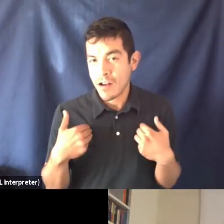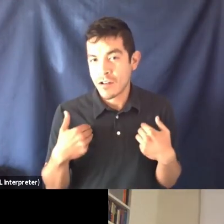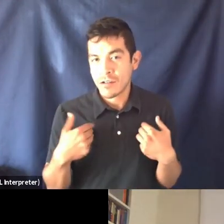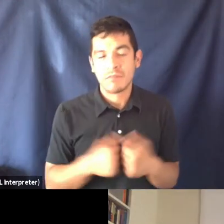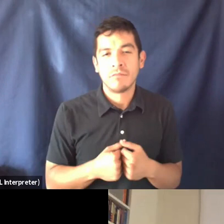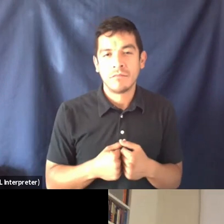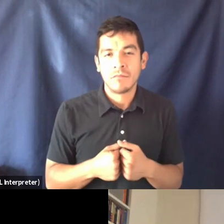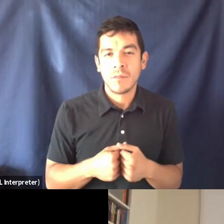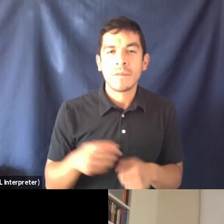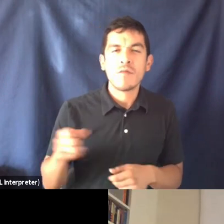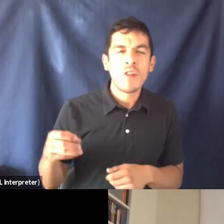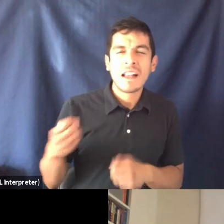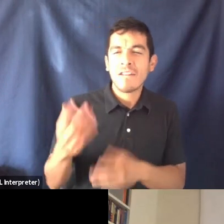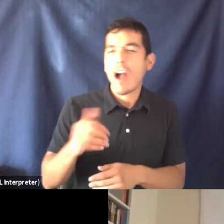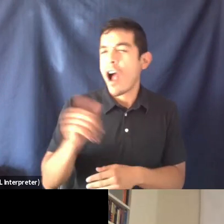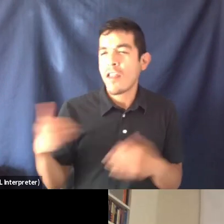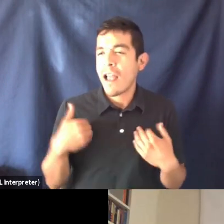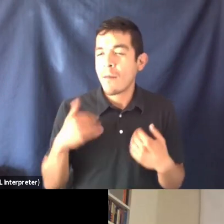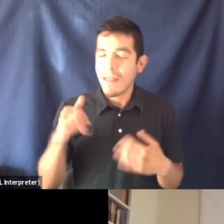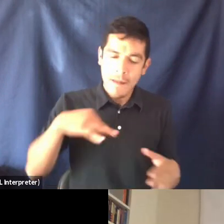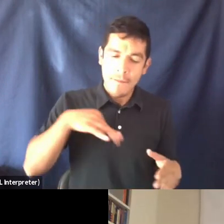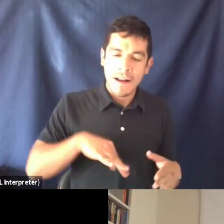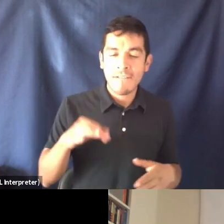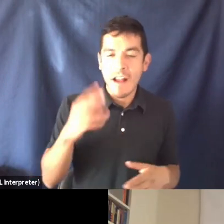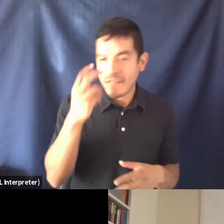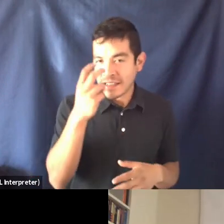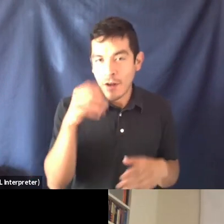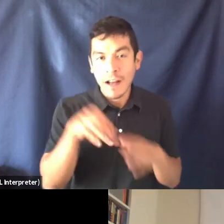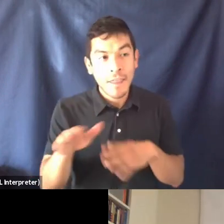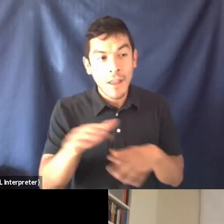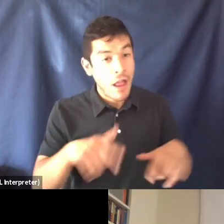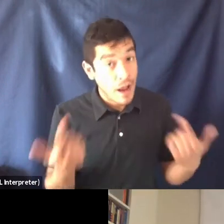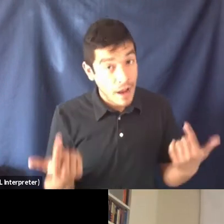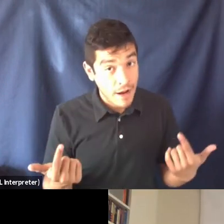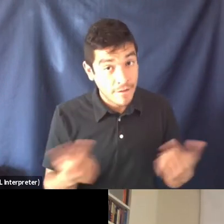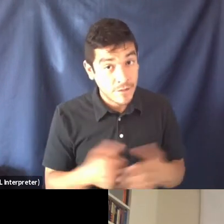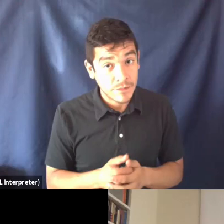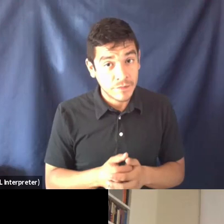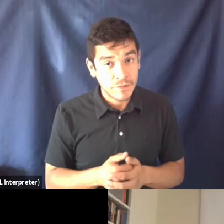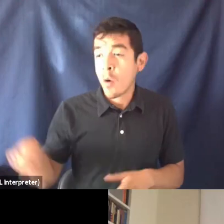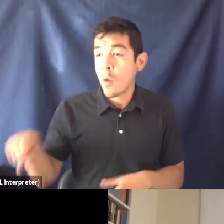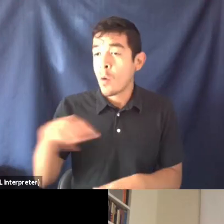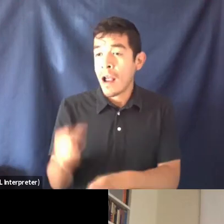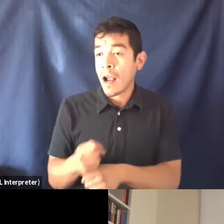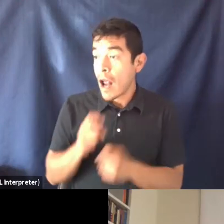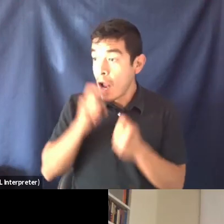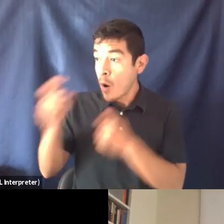of their inner lives. And so we figured out we got grants from both Rooftop Films and Alexa Amira.